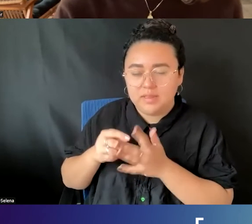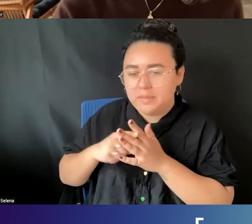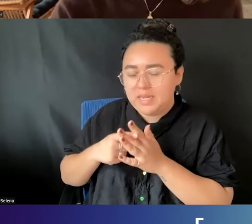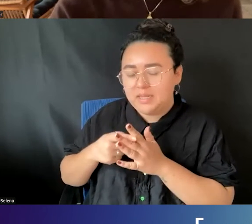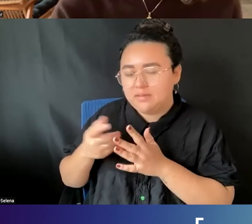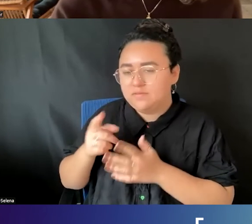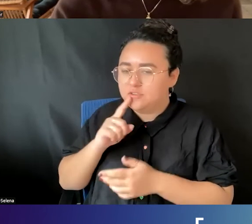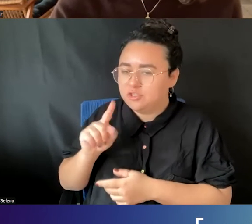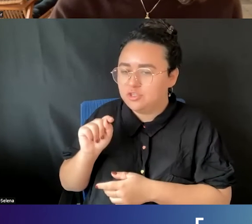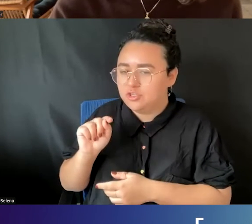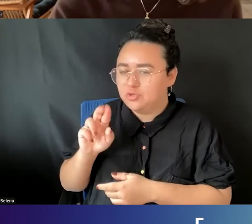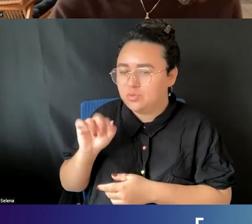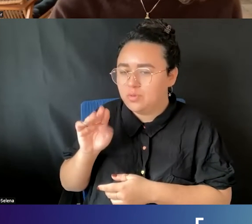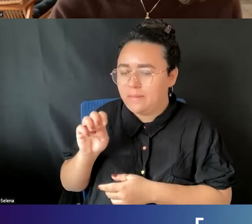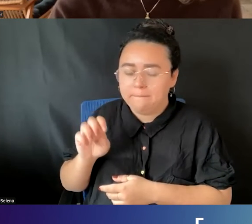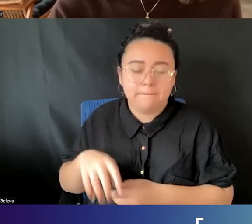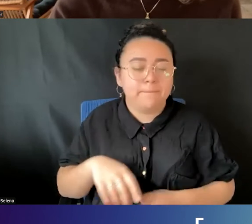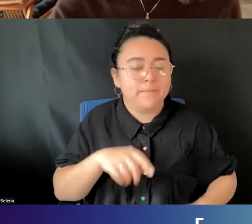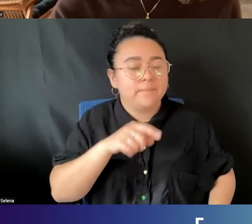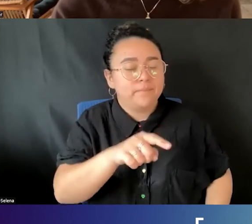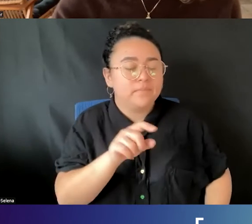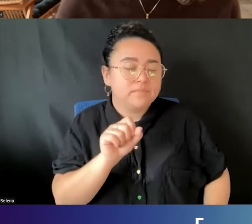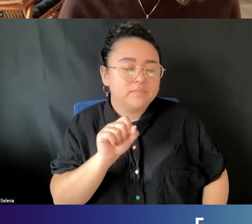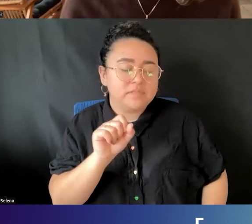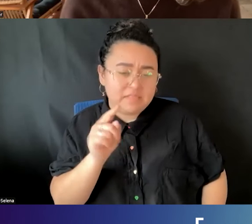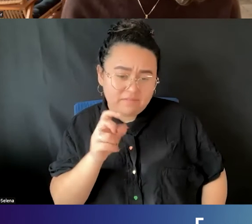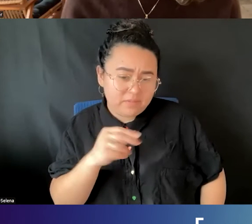I was just going to say it's really interesting that these kinds of films that are cinematic